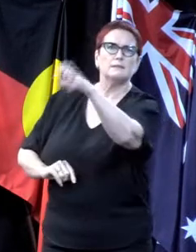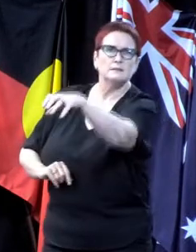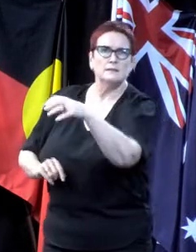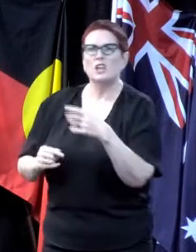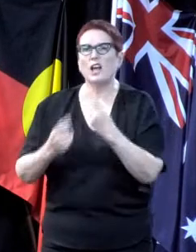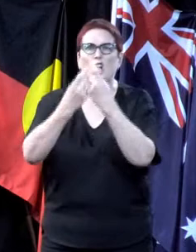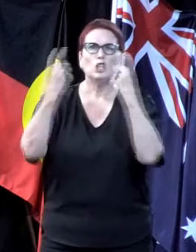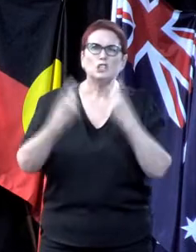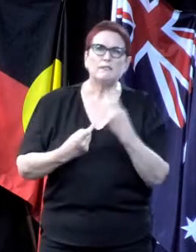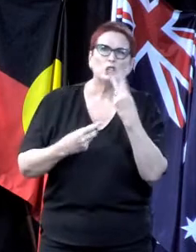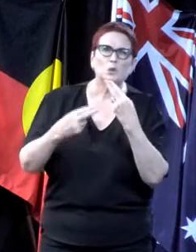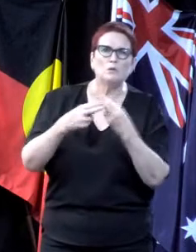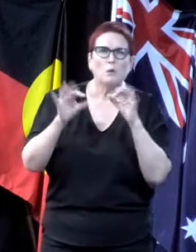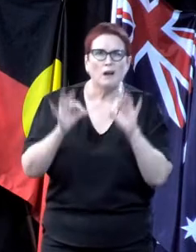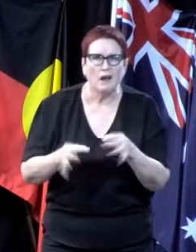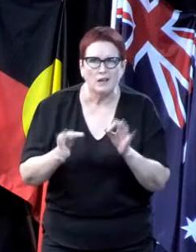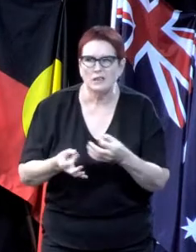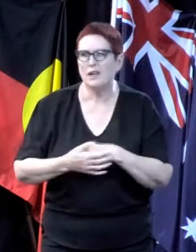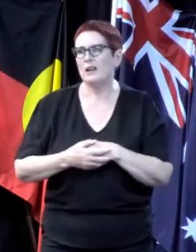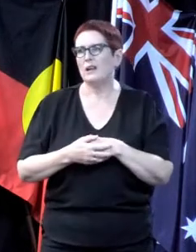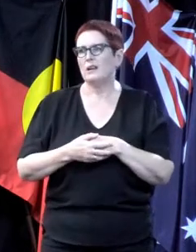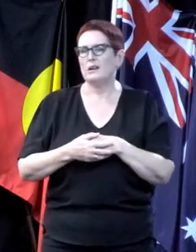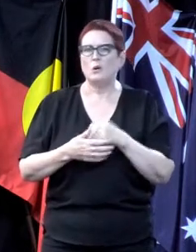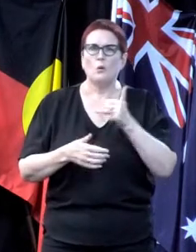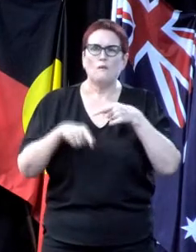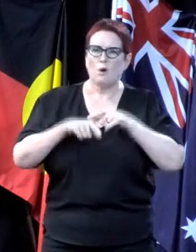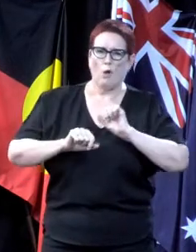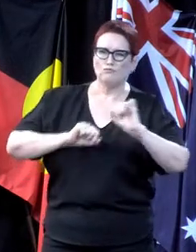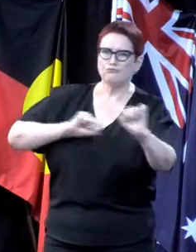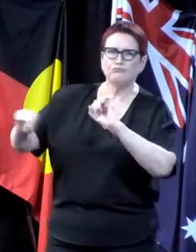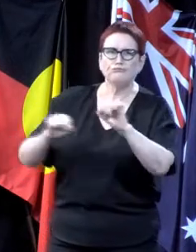in Horticulture or following their own interests in personal -